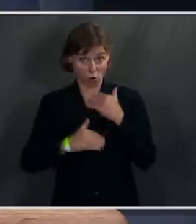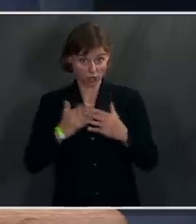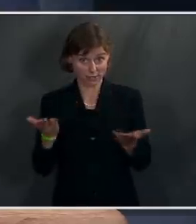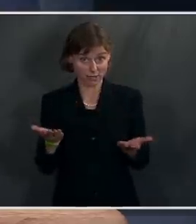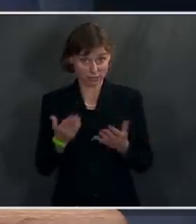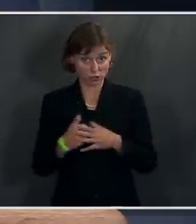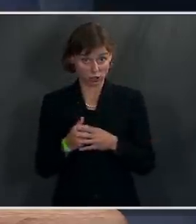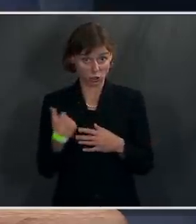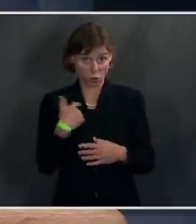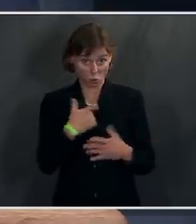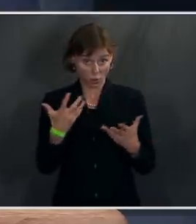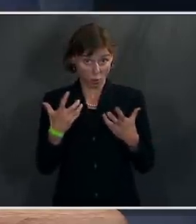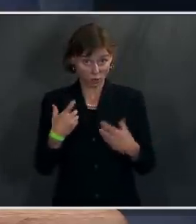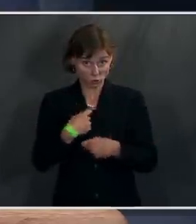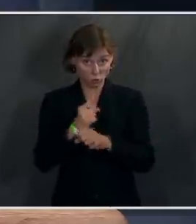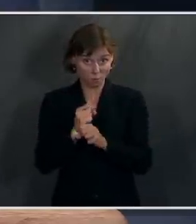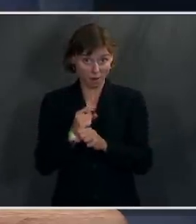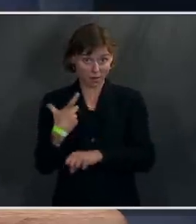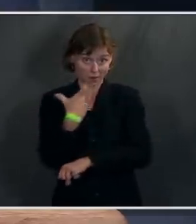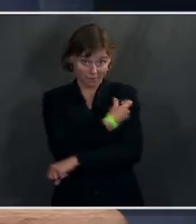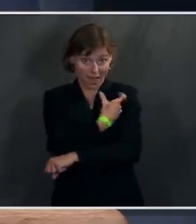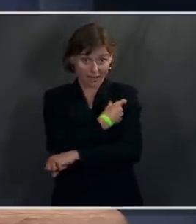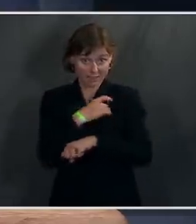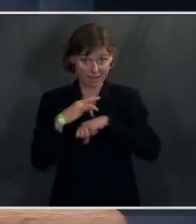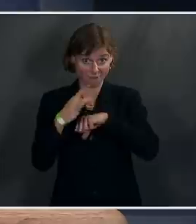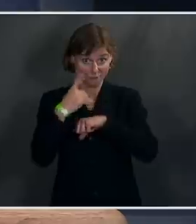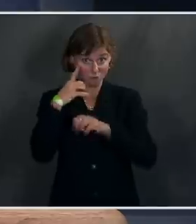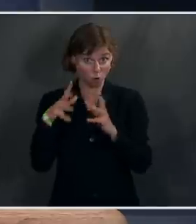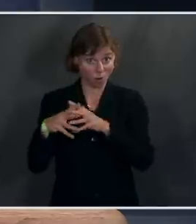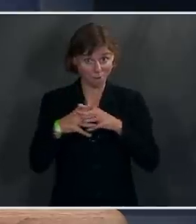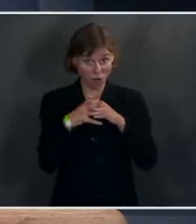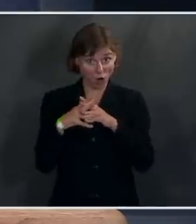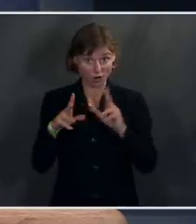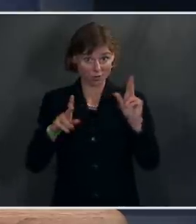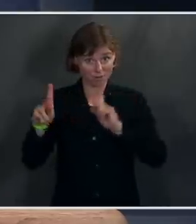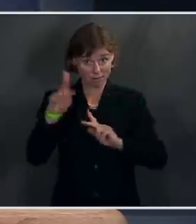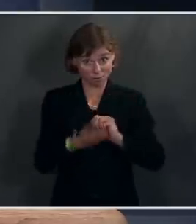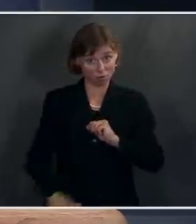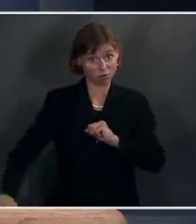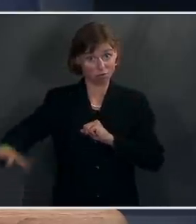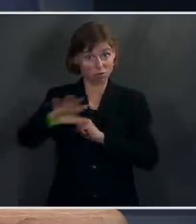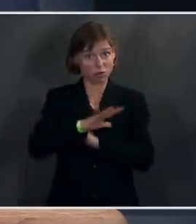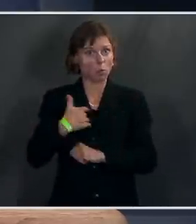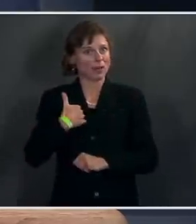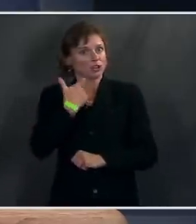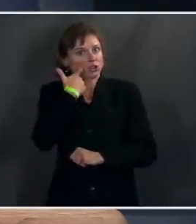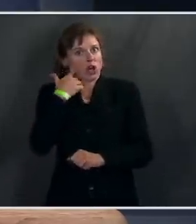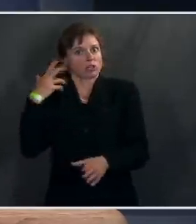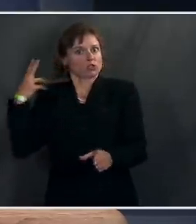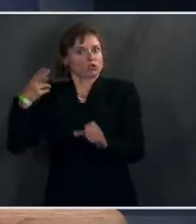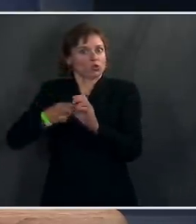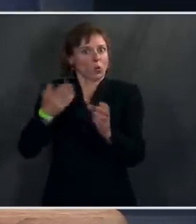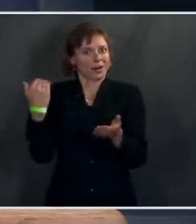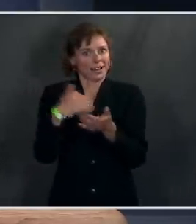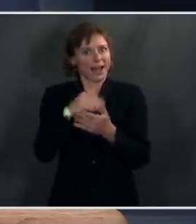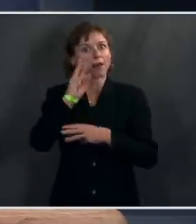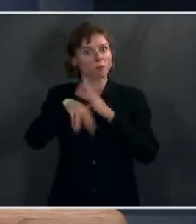to the American public. And we just rejoined, as you know, the World Health Organization, because we believe that the more people